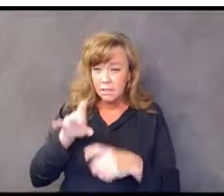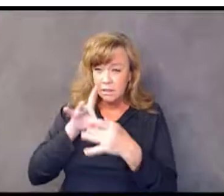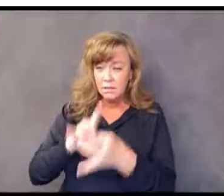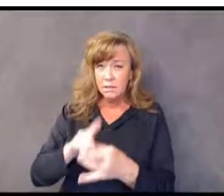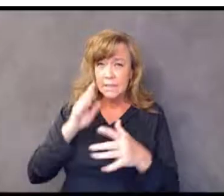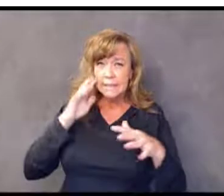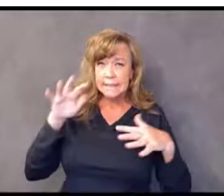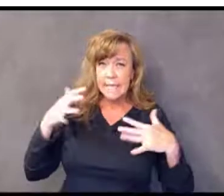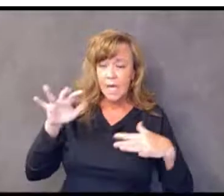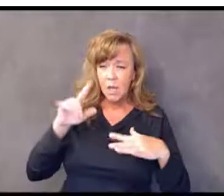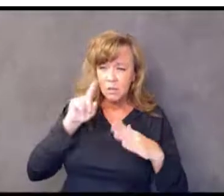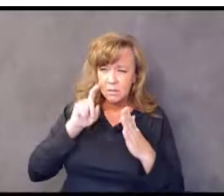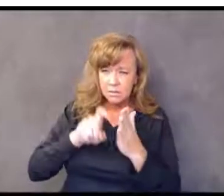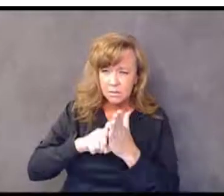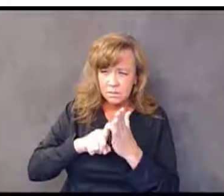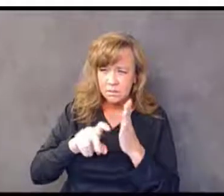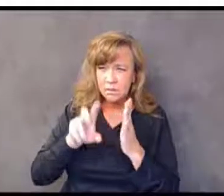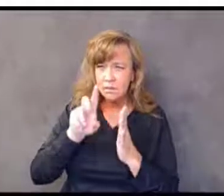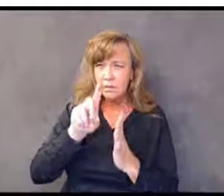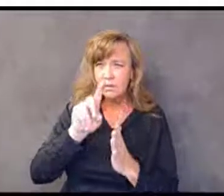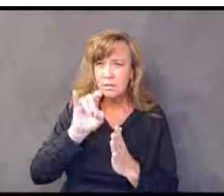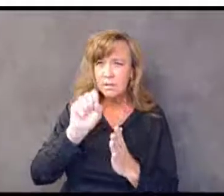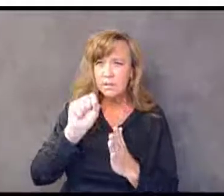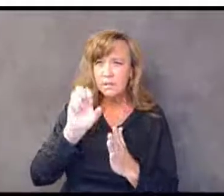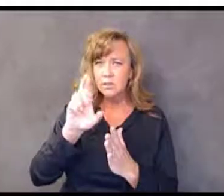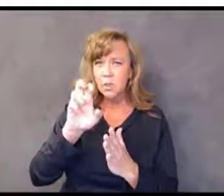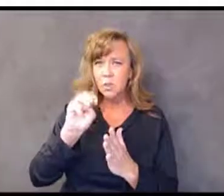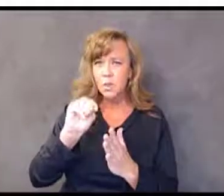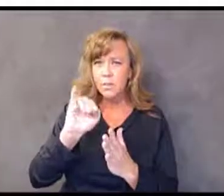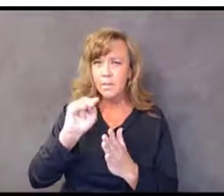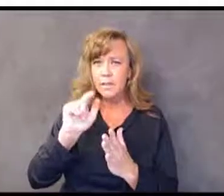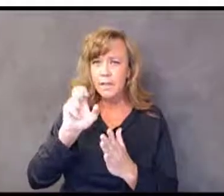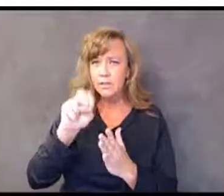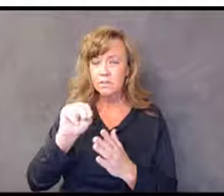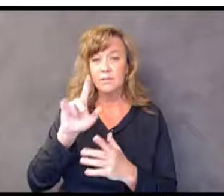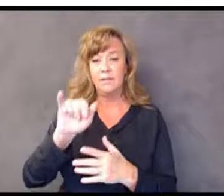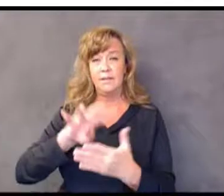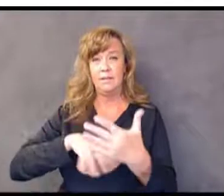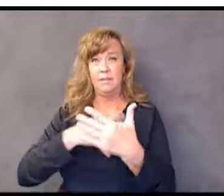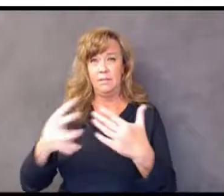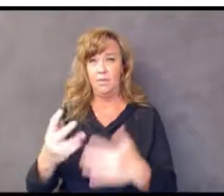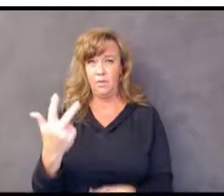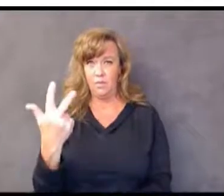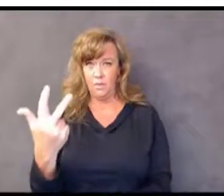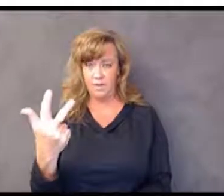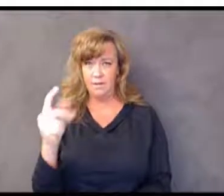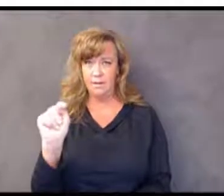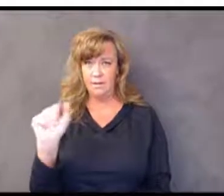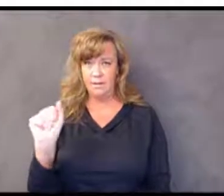These supports are outlined in table 3 of the IRI TAM.